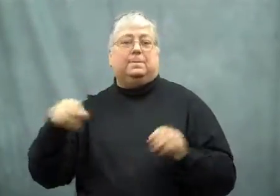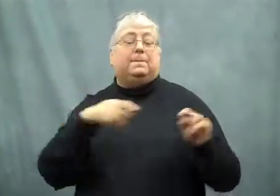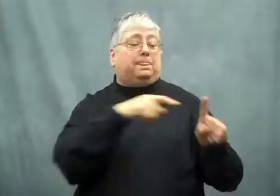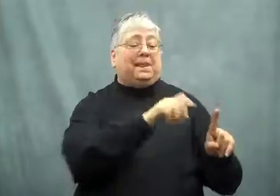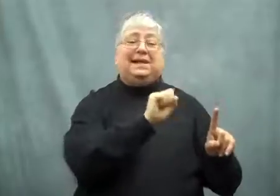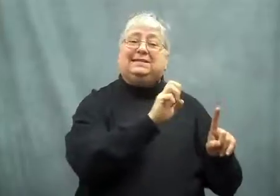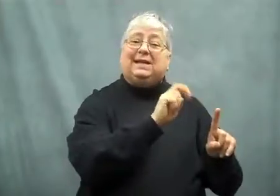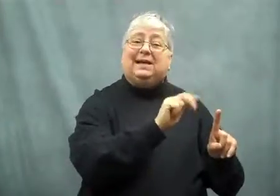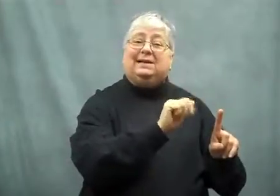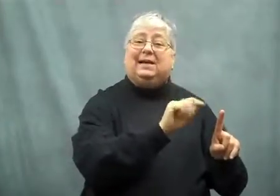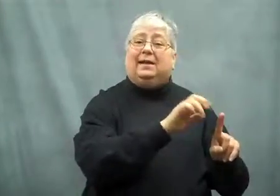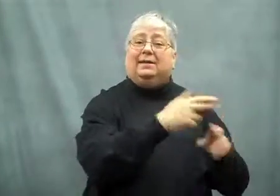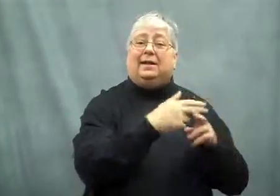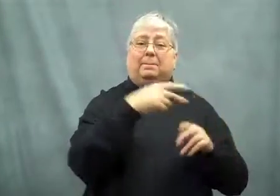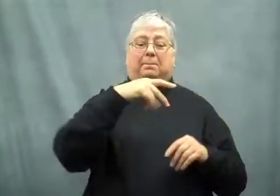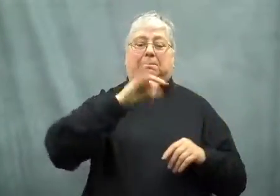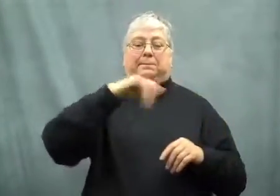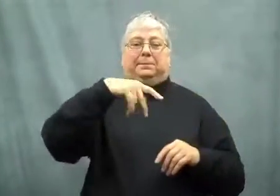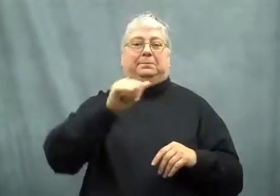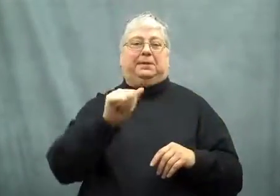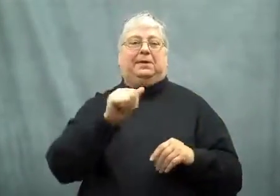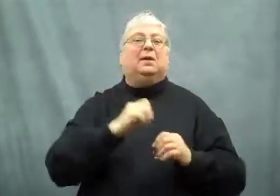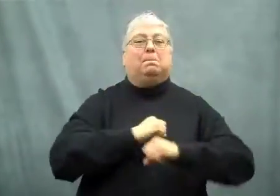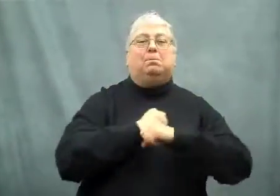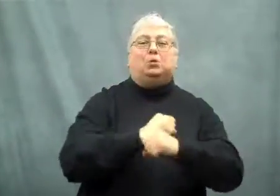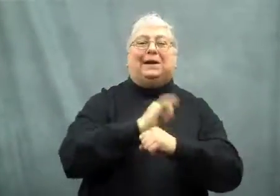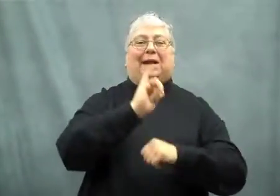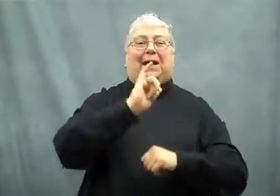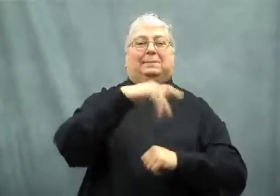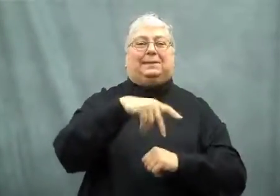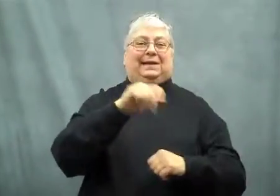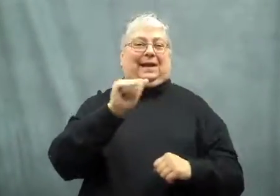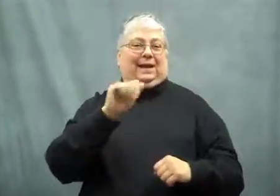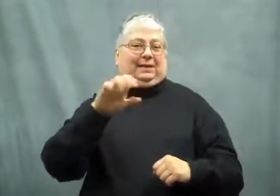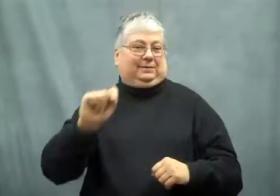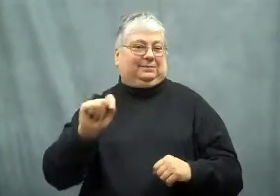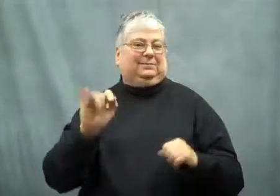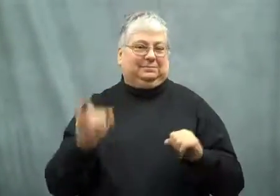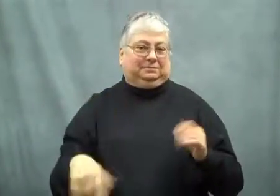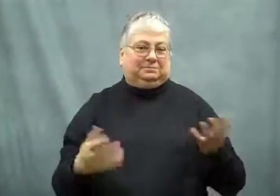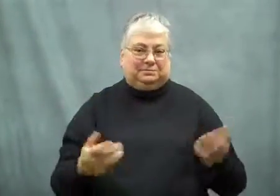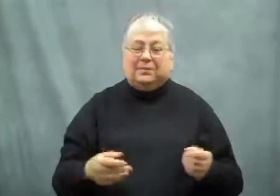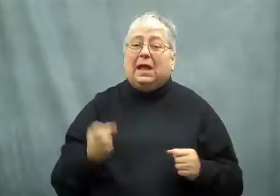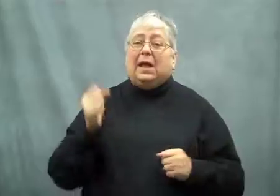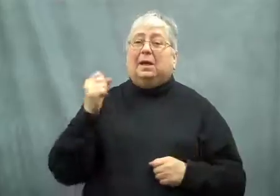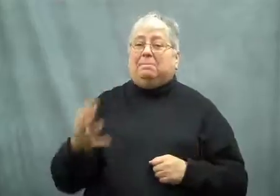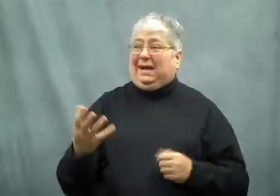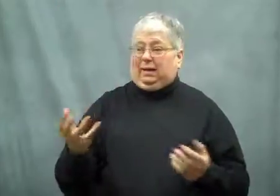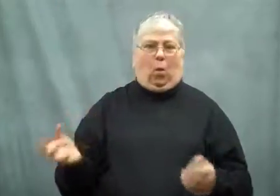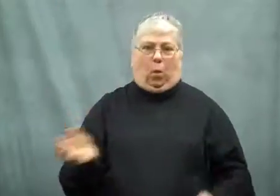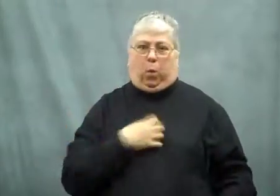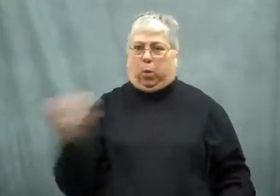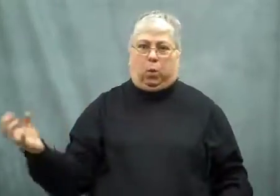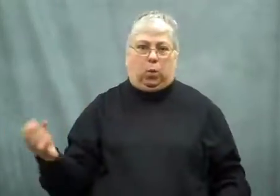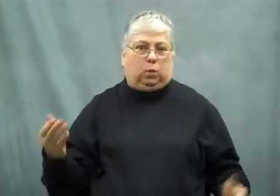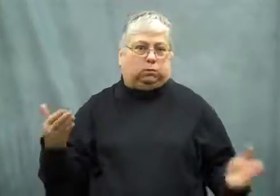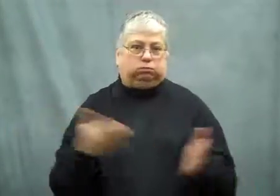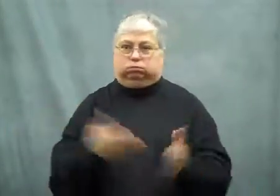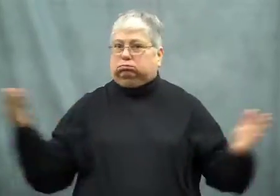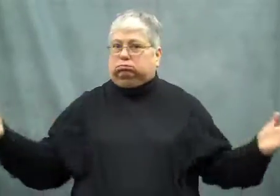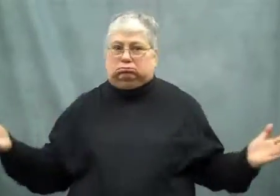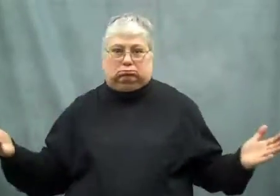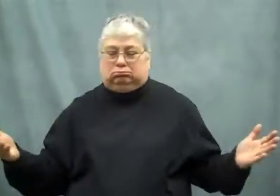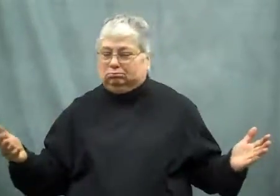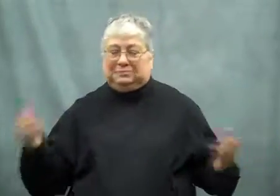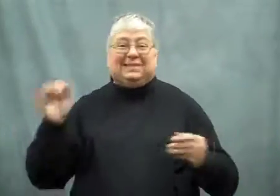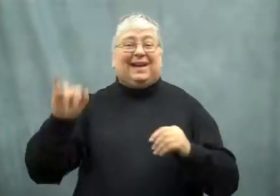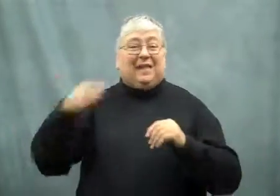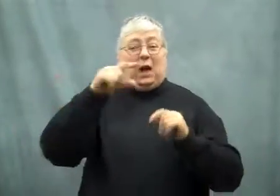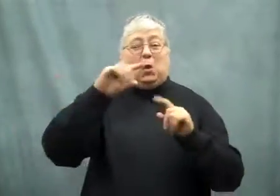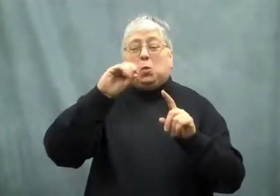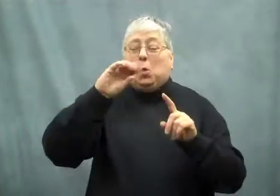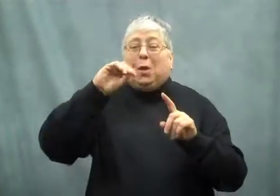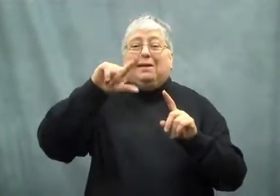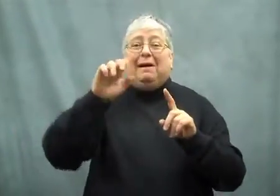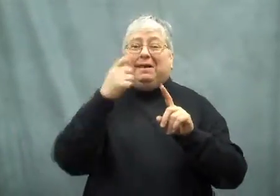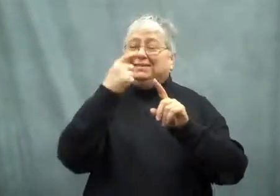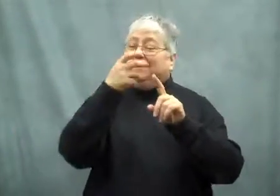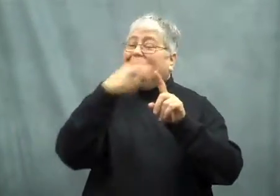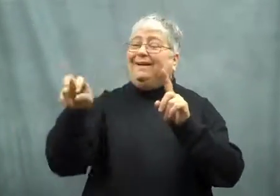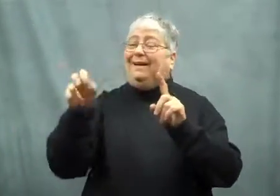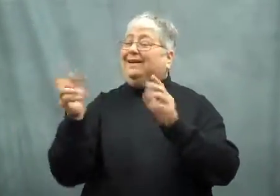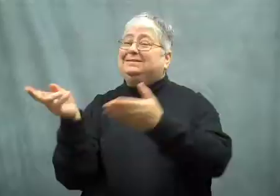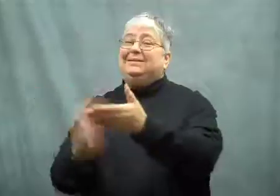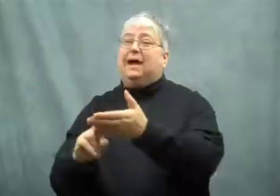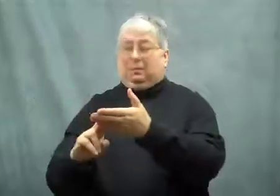The Senate version is PIPA, (Protect IP Act).